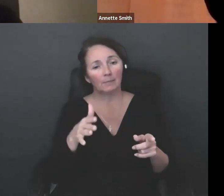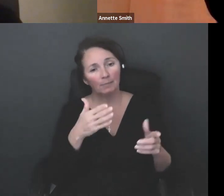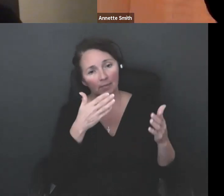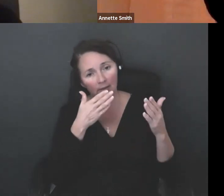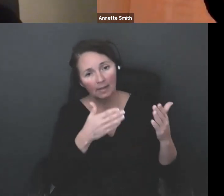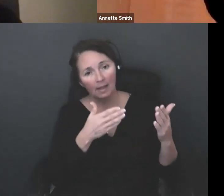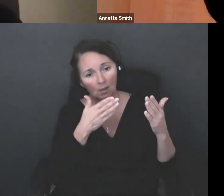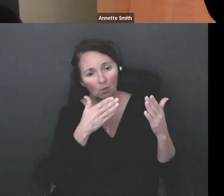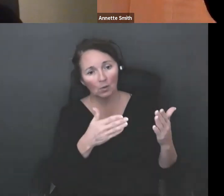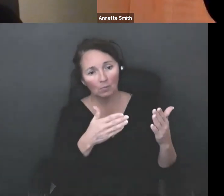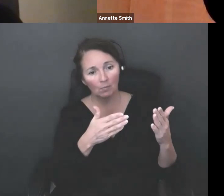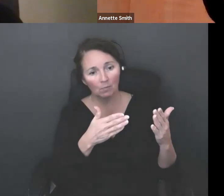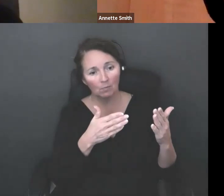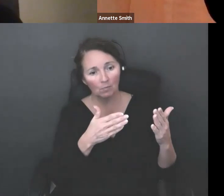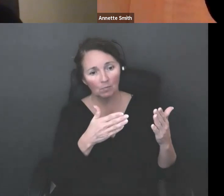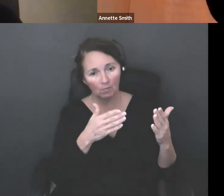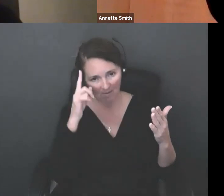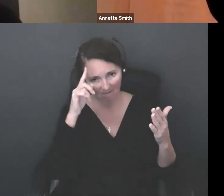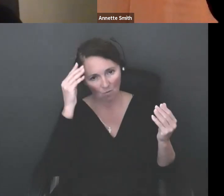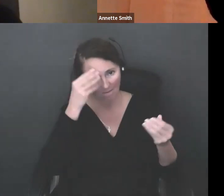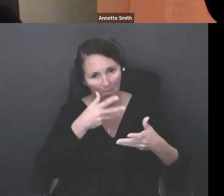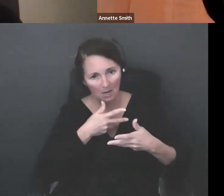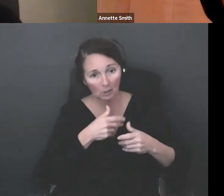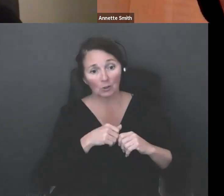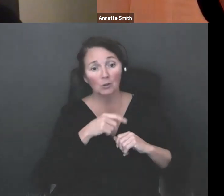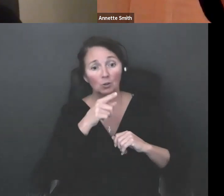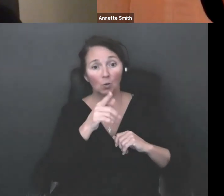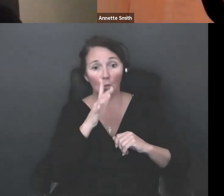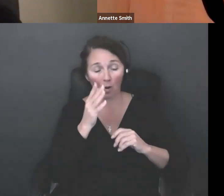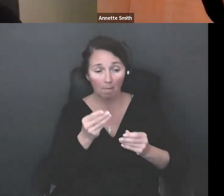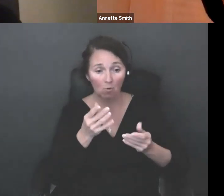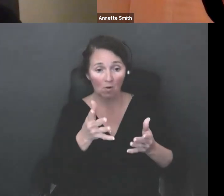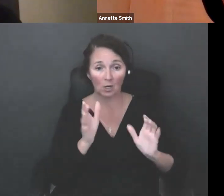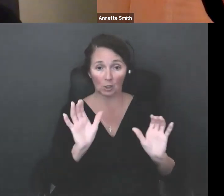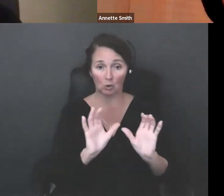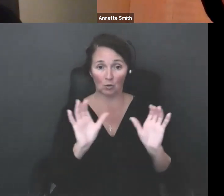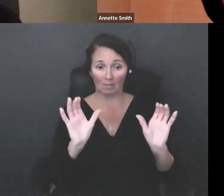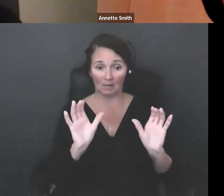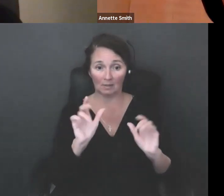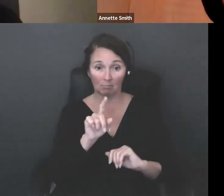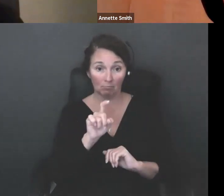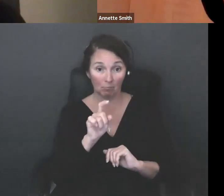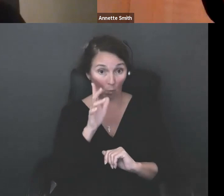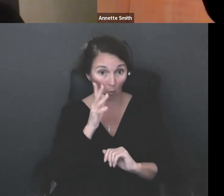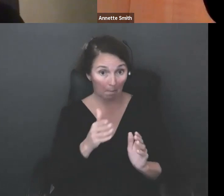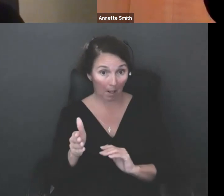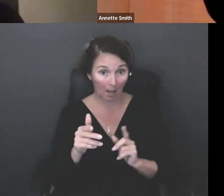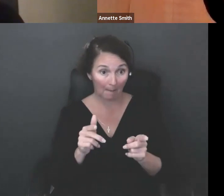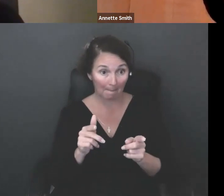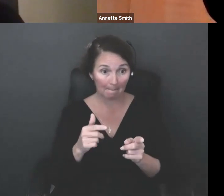we have a few raised hands. Thank you Wendy says thank you for, for the